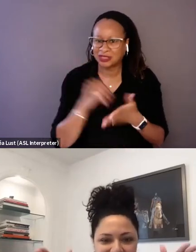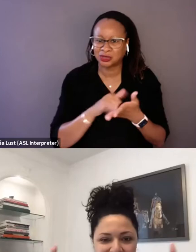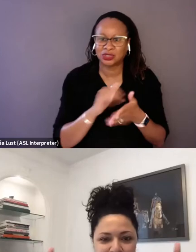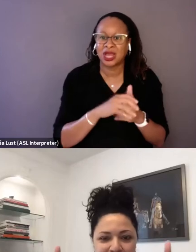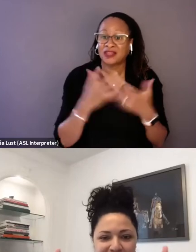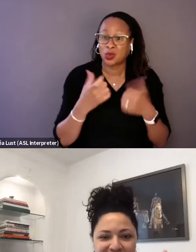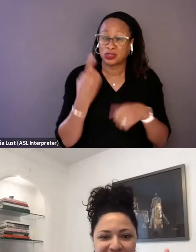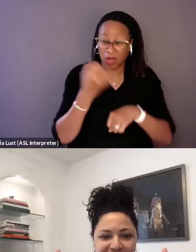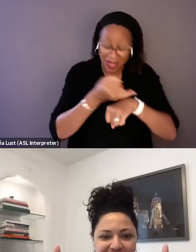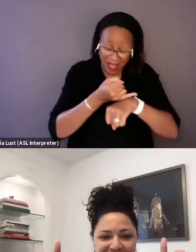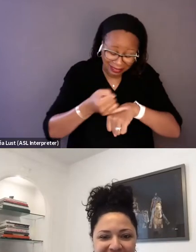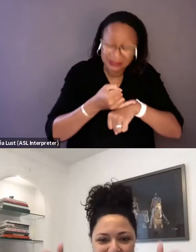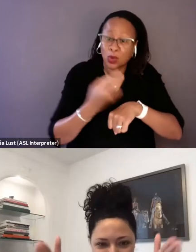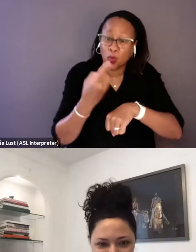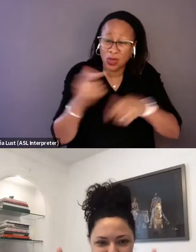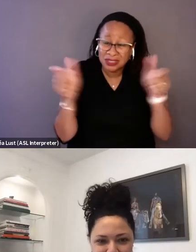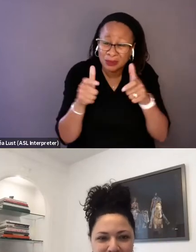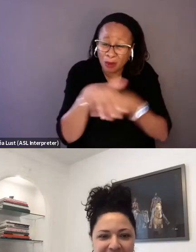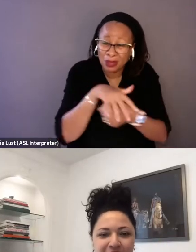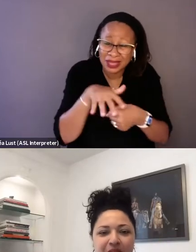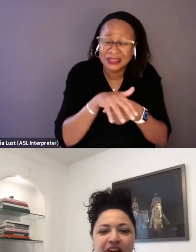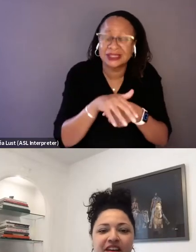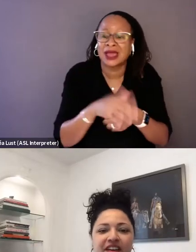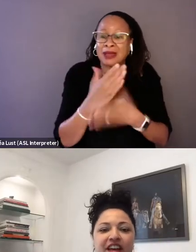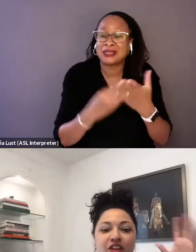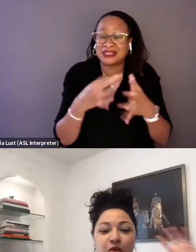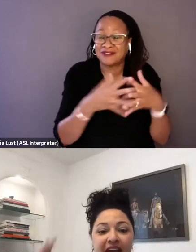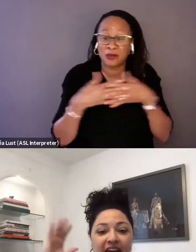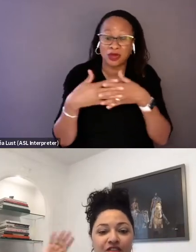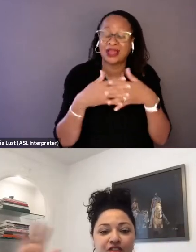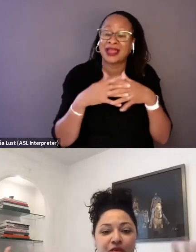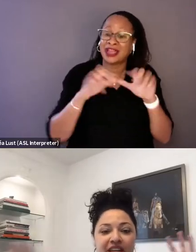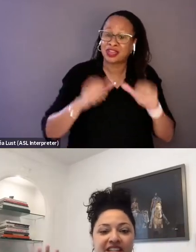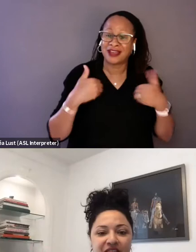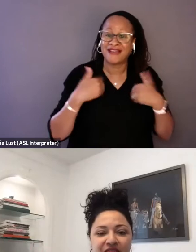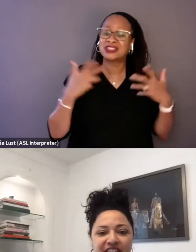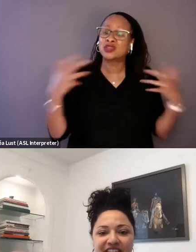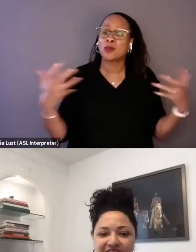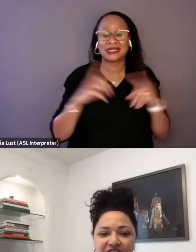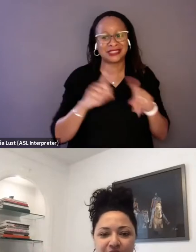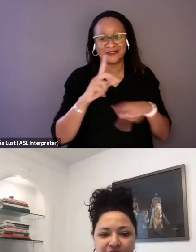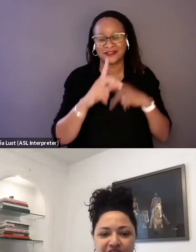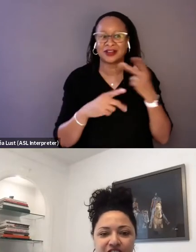what small, you know, like piece of America, that you can have so many different scenes going on,